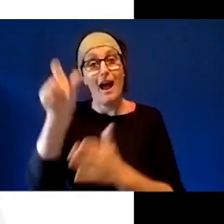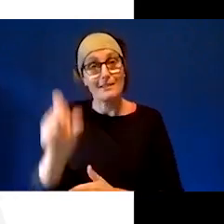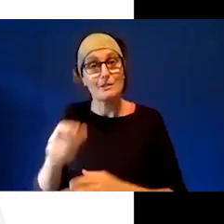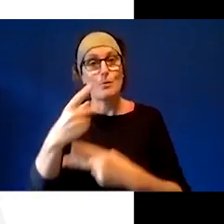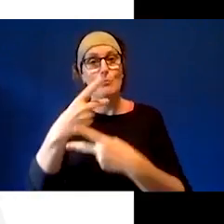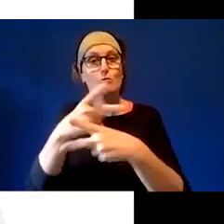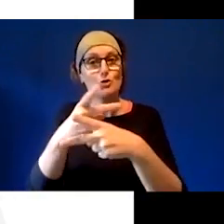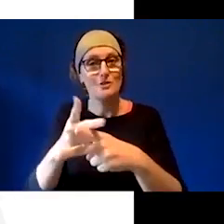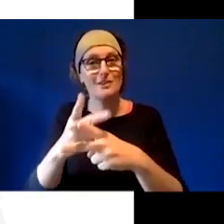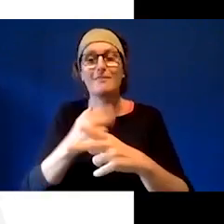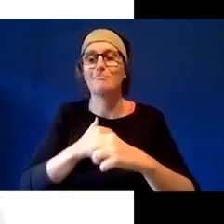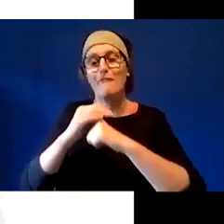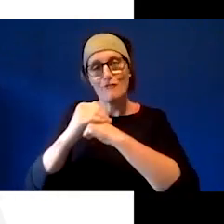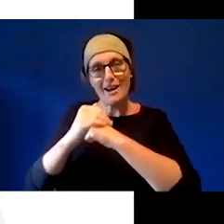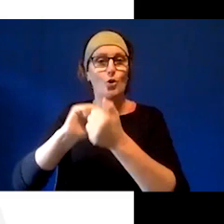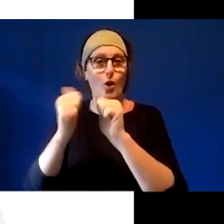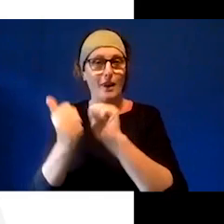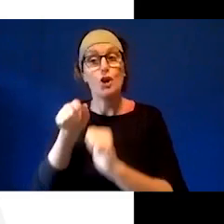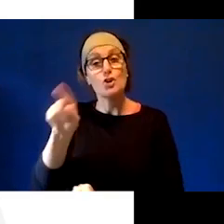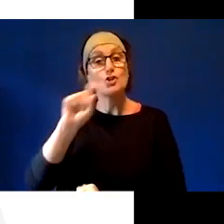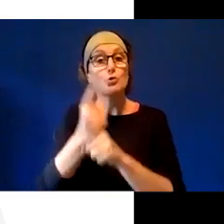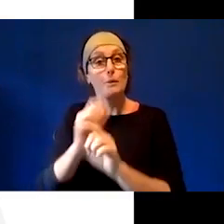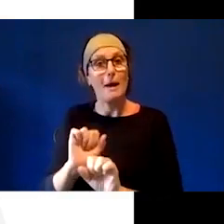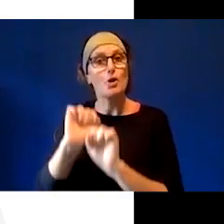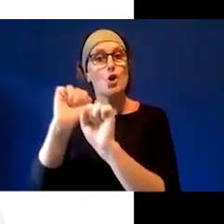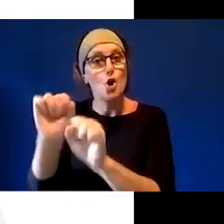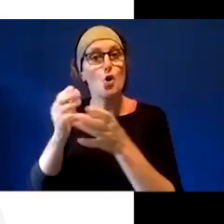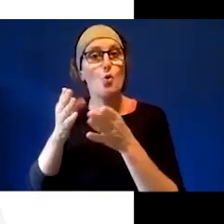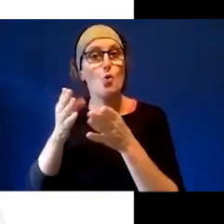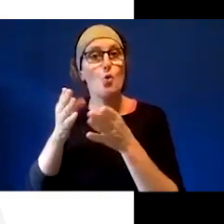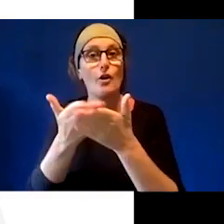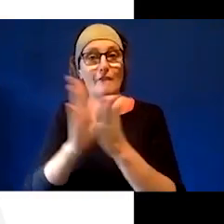kindly share her personal approach to stabilising her life while things